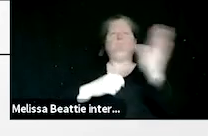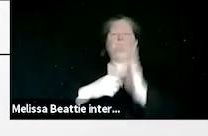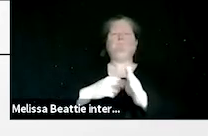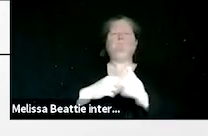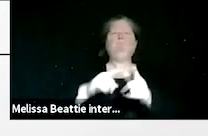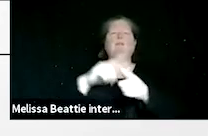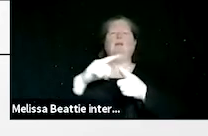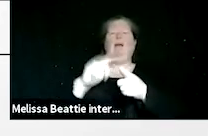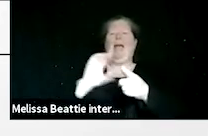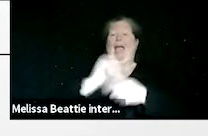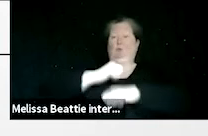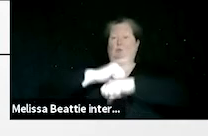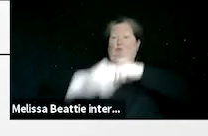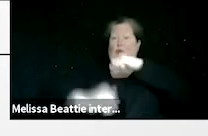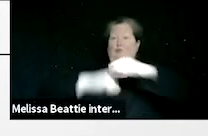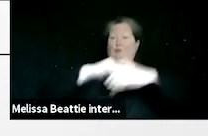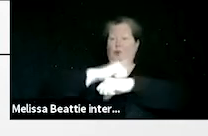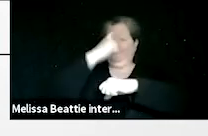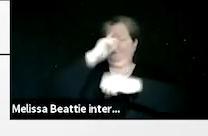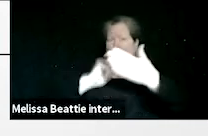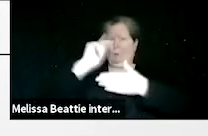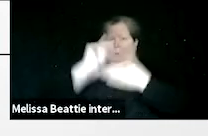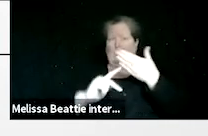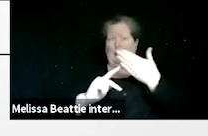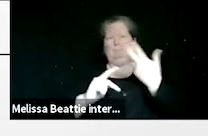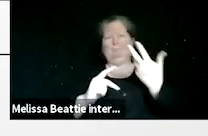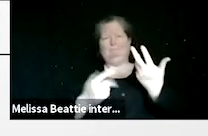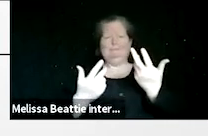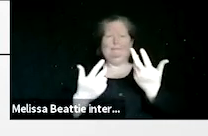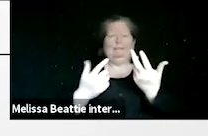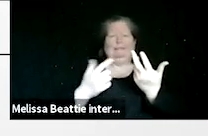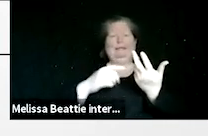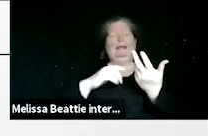Ben Woelk: Did an initial announcement I not one of these people who believe